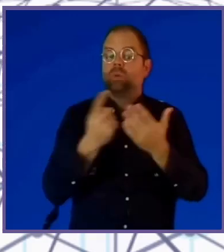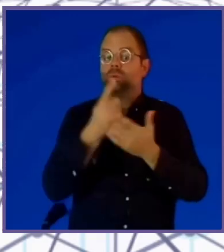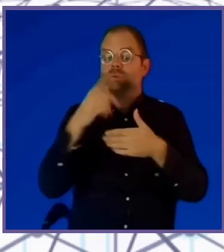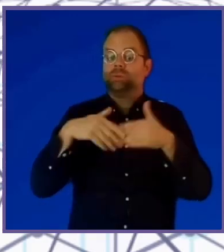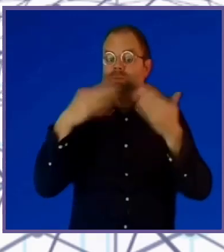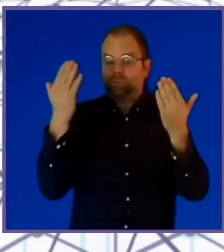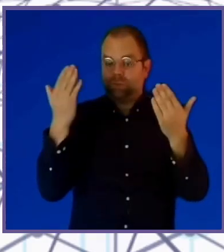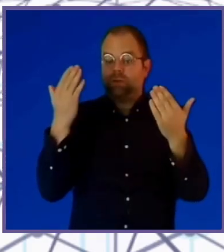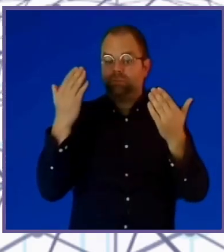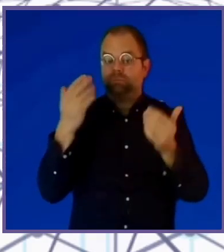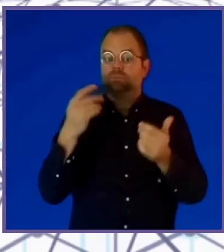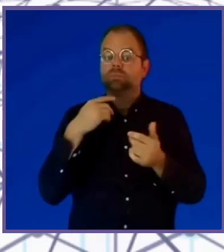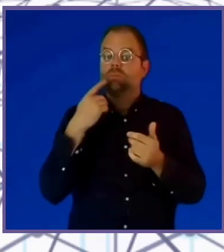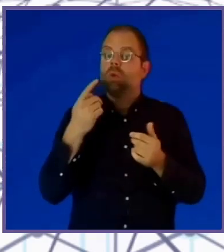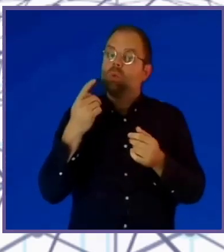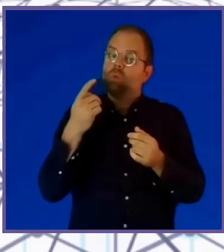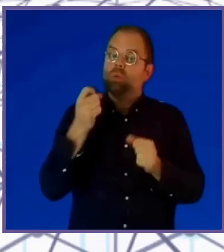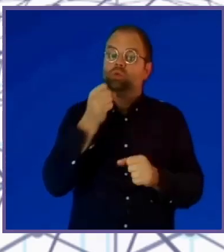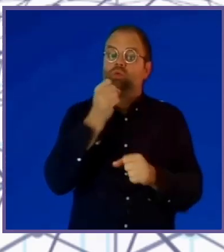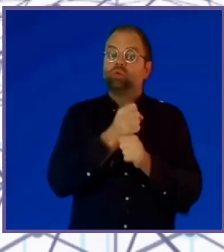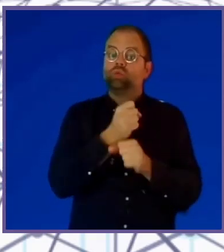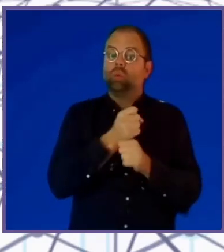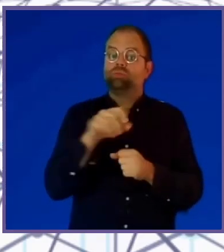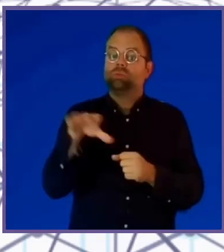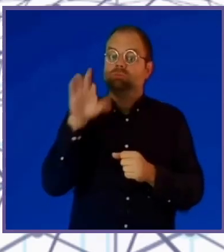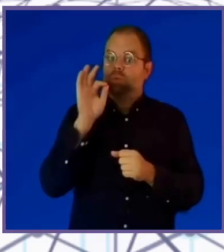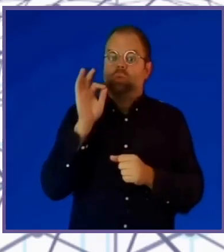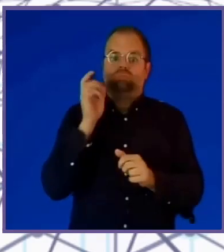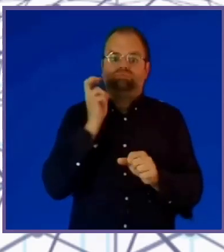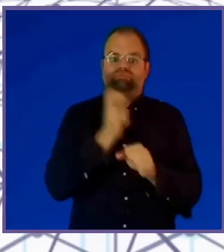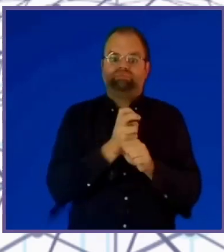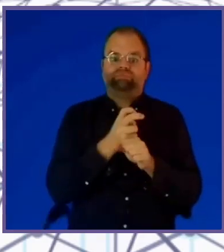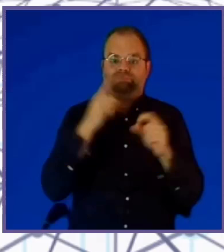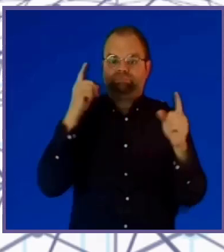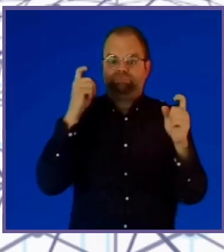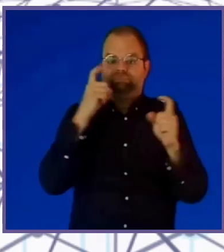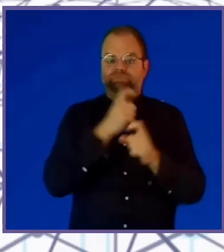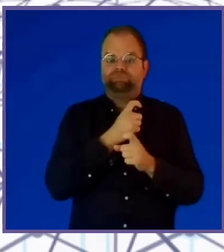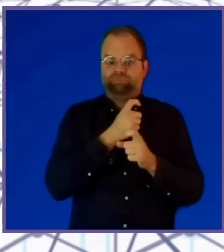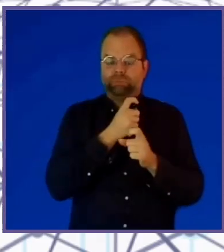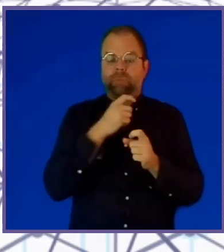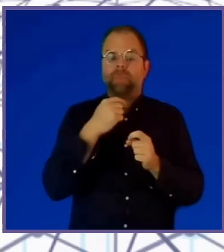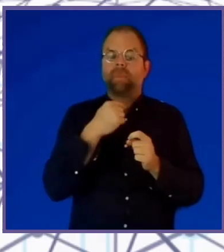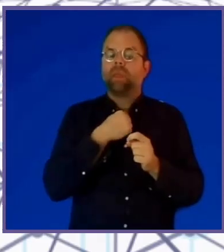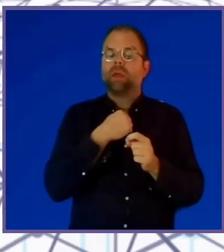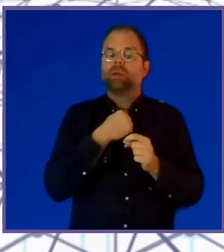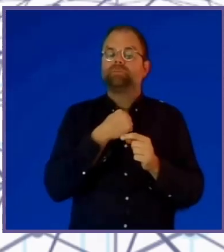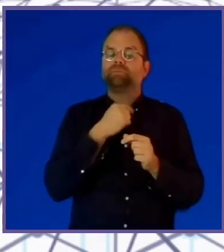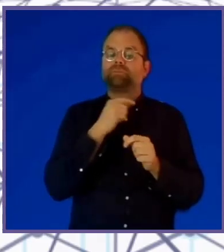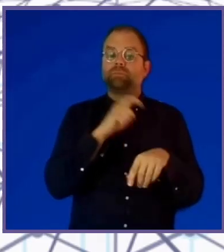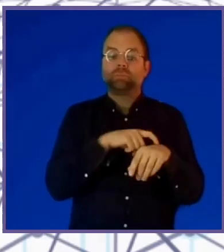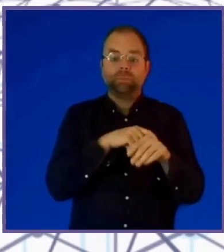So I started working with Field Ready and ran couple of workshops on 3D printing for